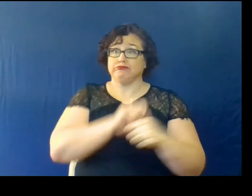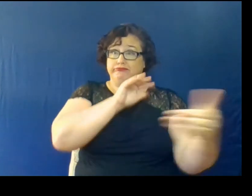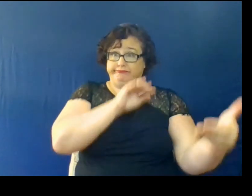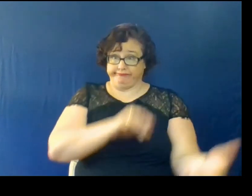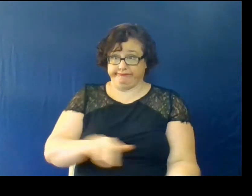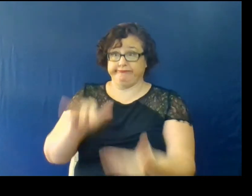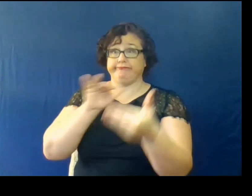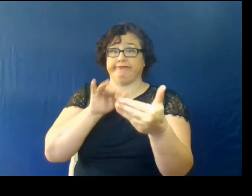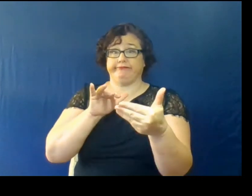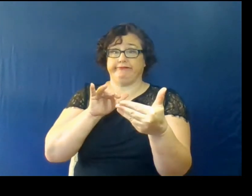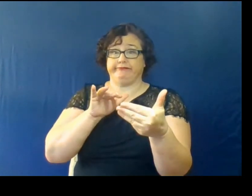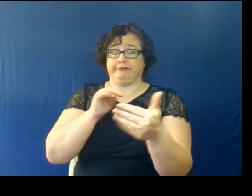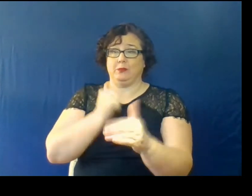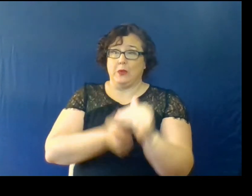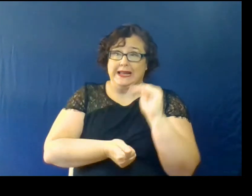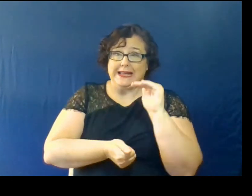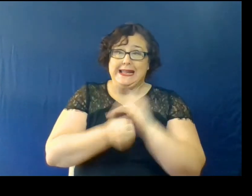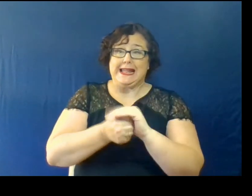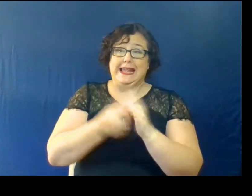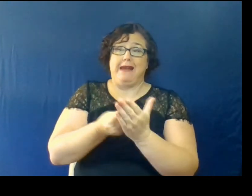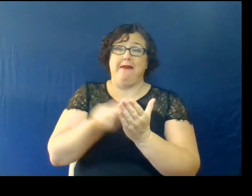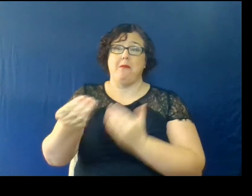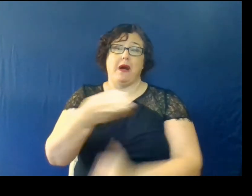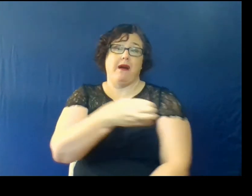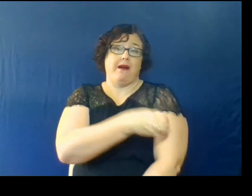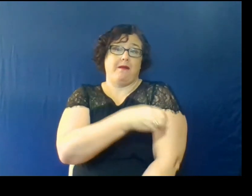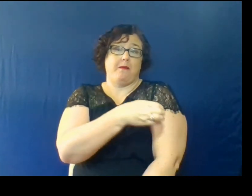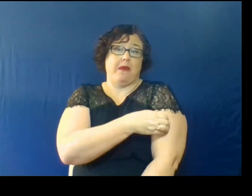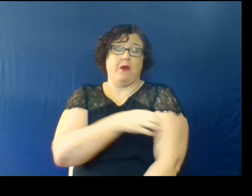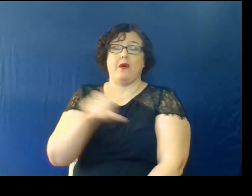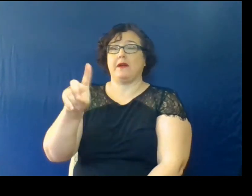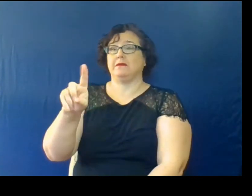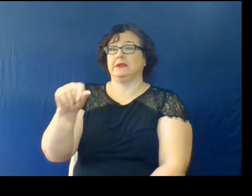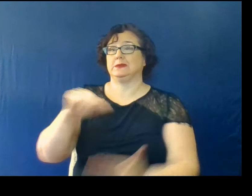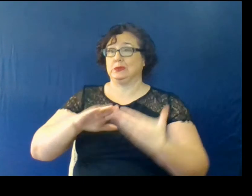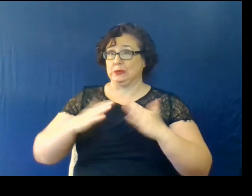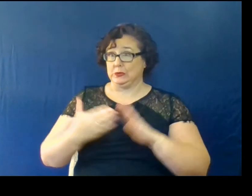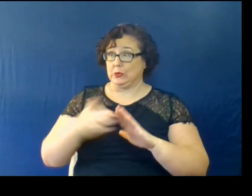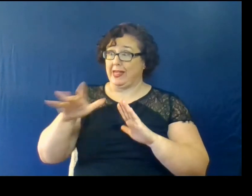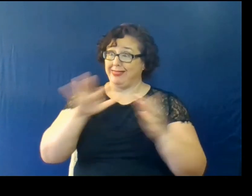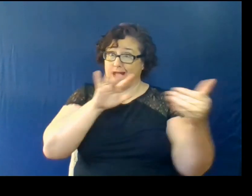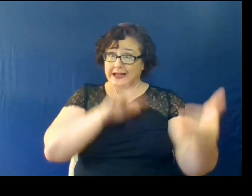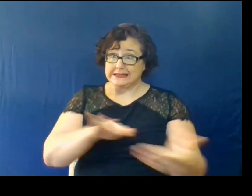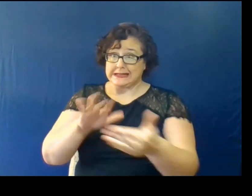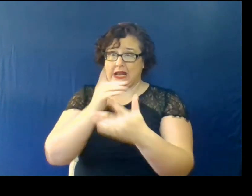Fighting Power of the Disability Community" and that study was very interesting because it does